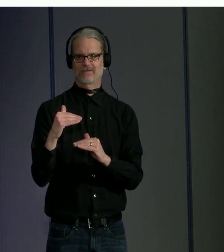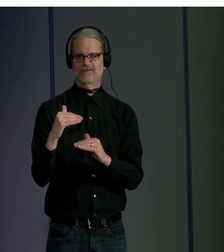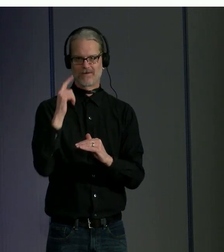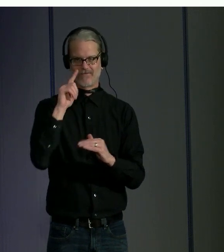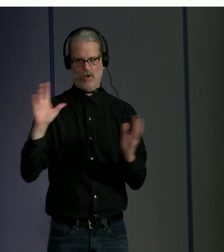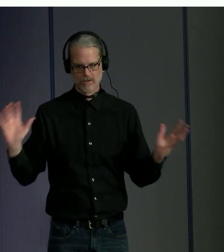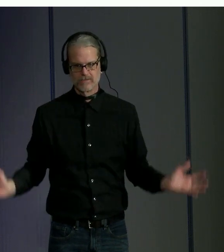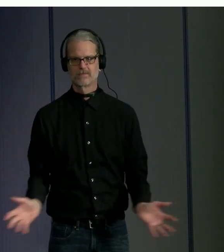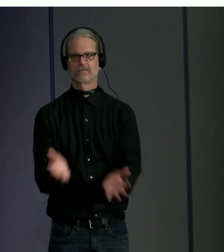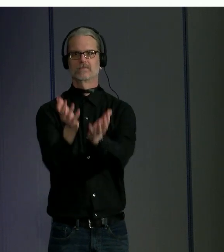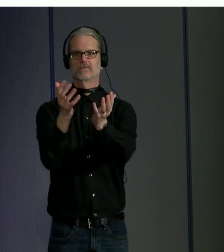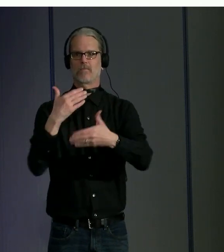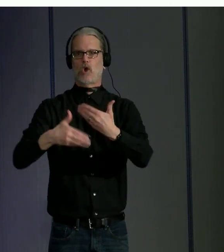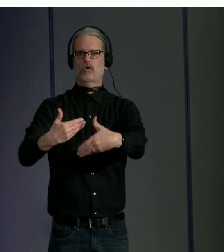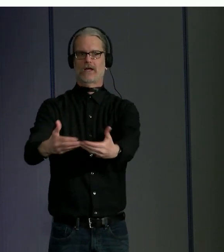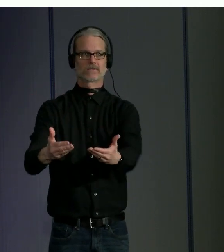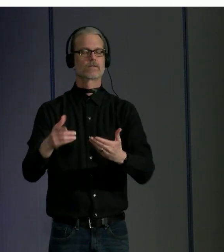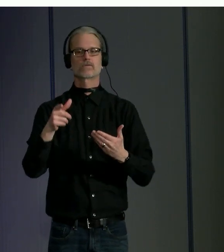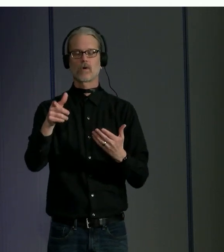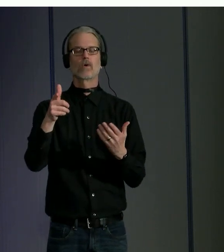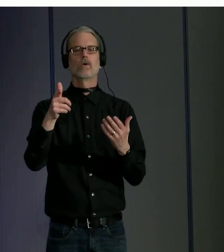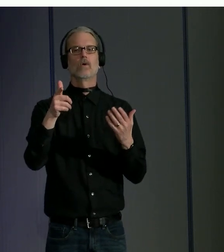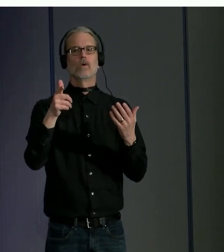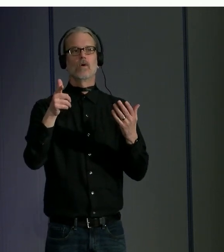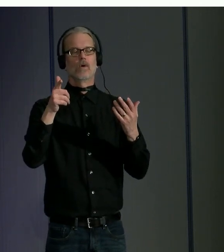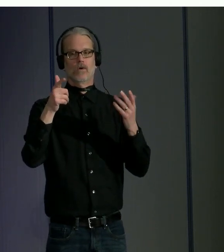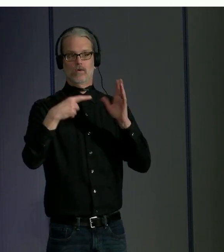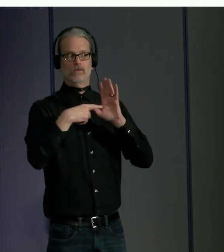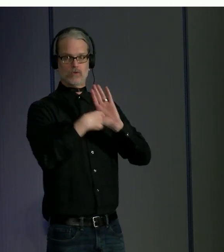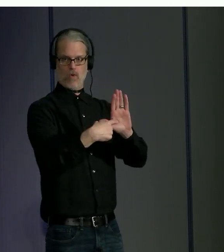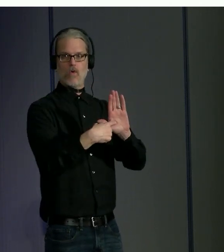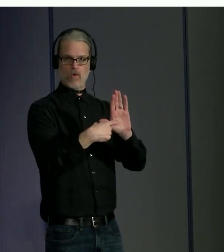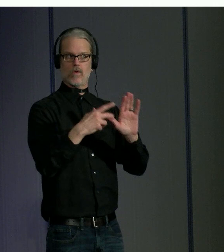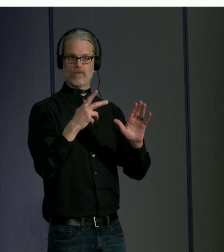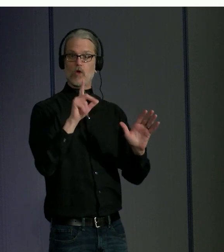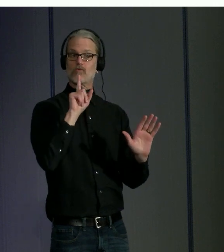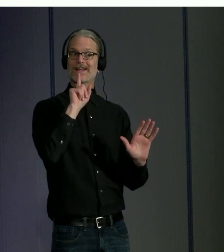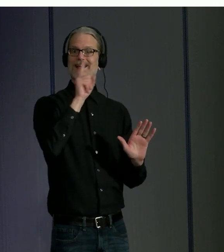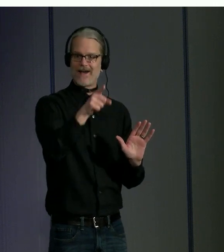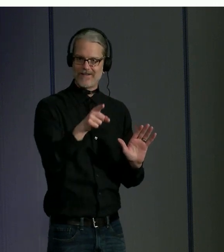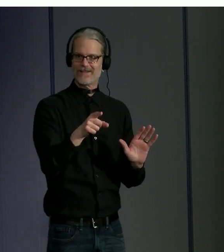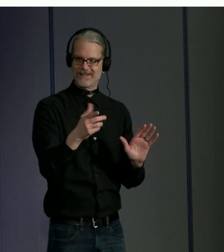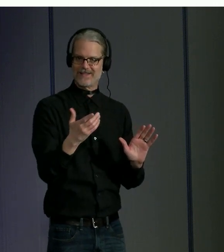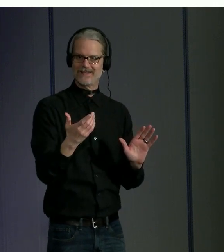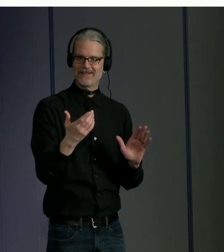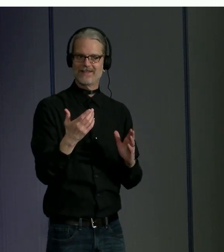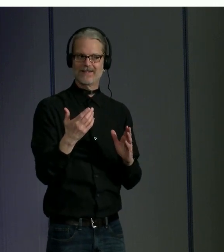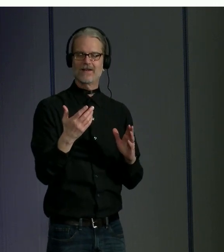And so paint the vision of reality that should exist by walking your stakeholders either